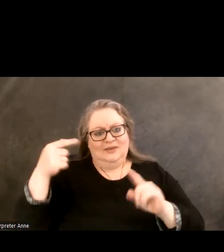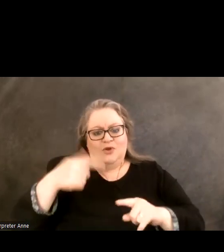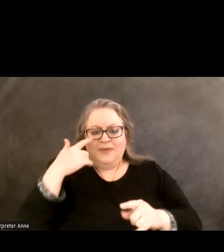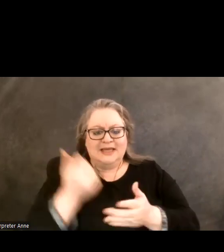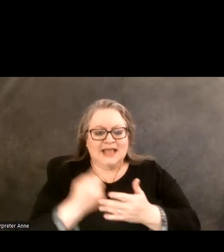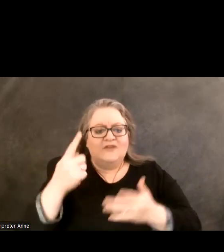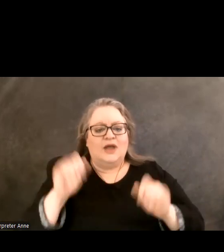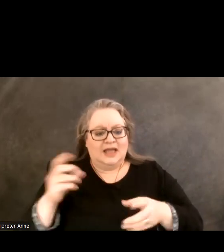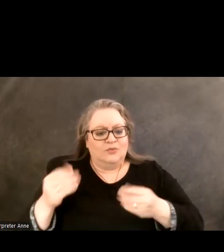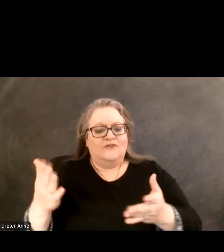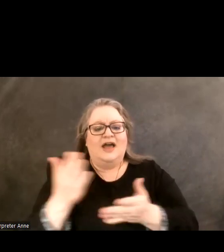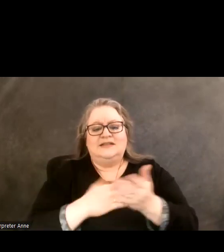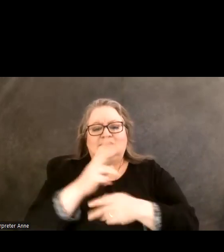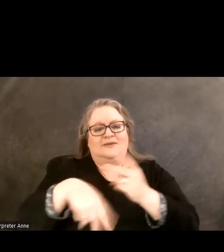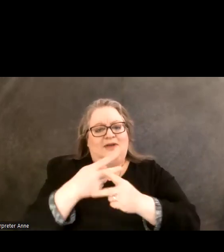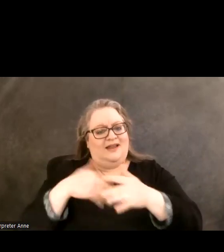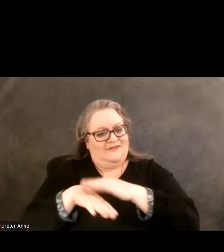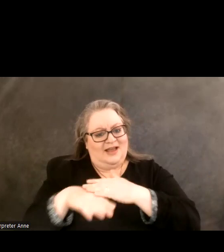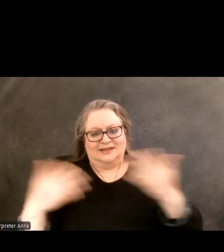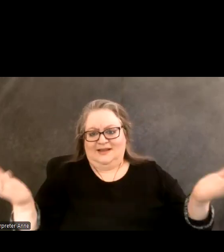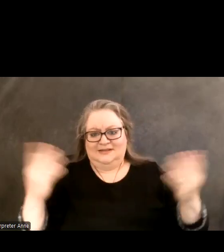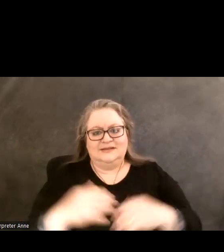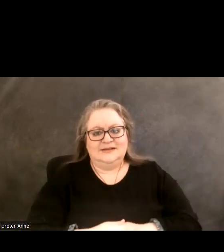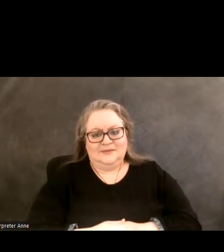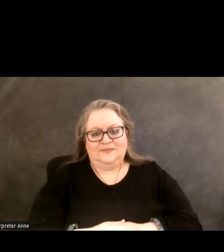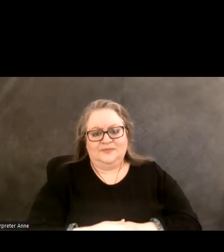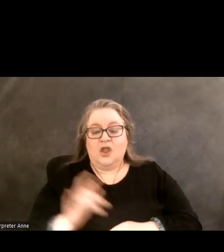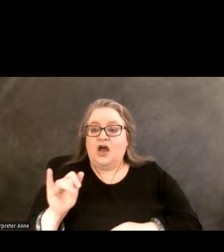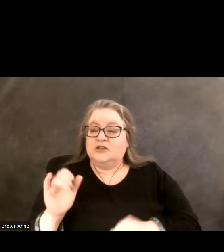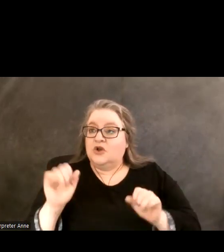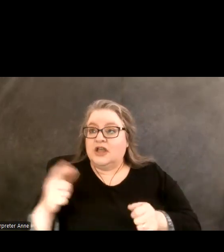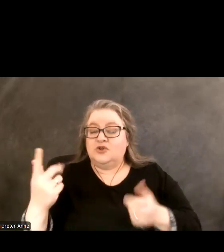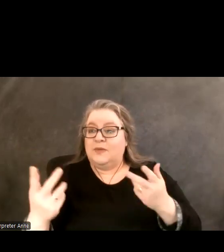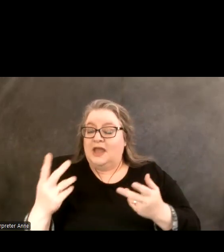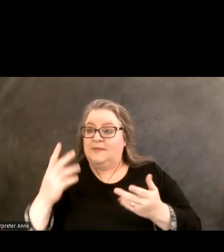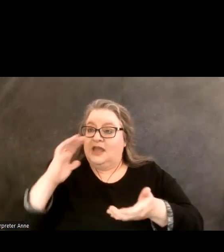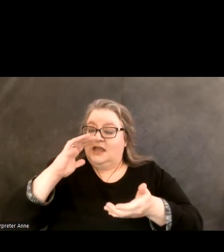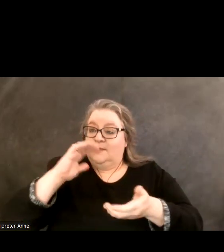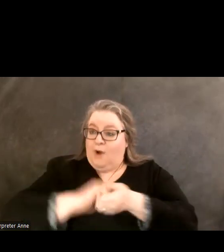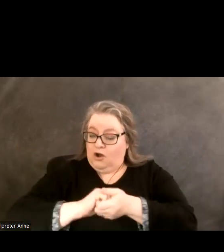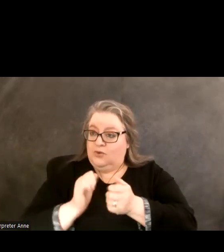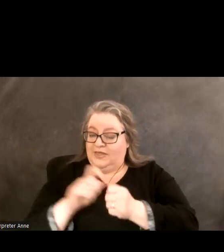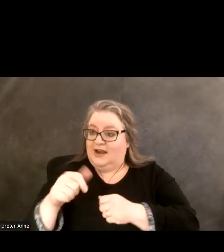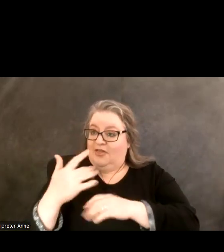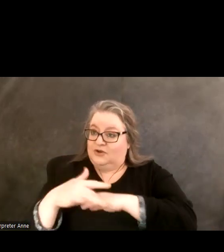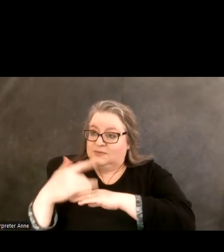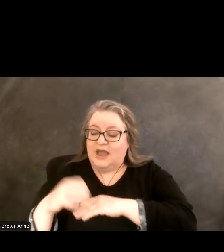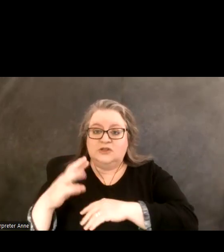some form of access, and also, can you maybe partner with another space, or another organization, with a different